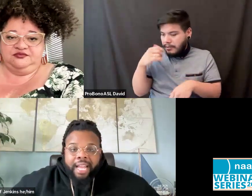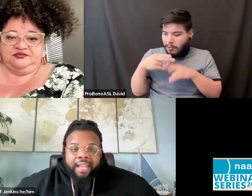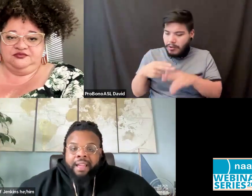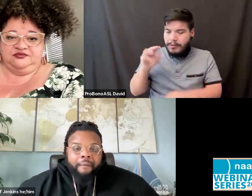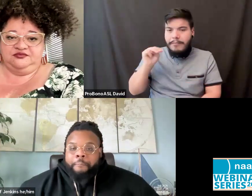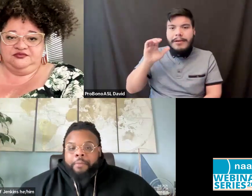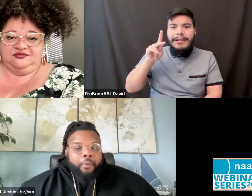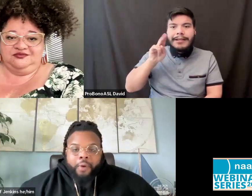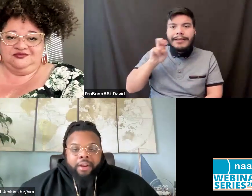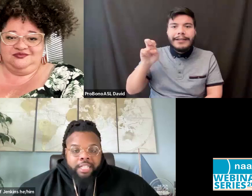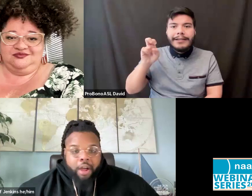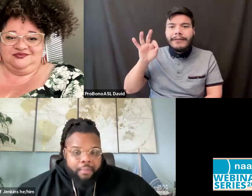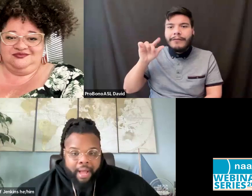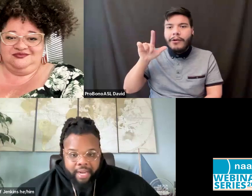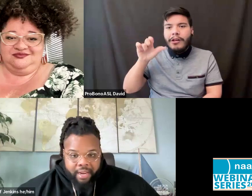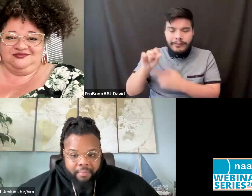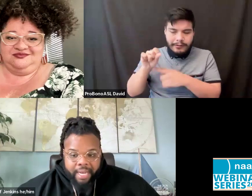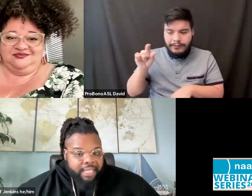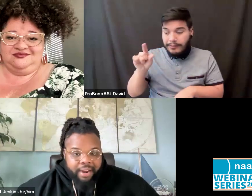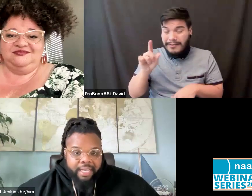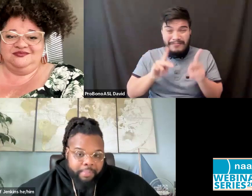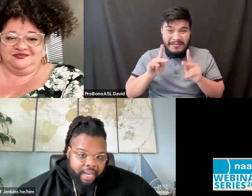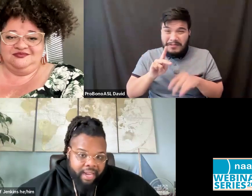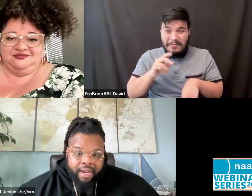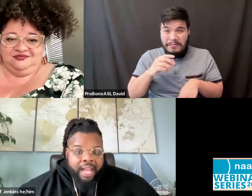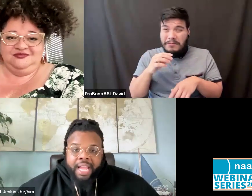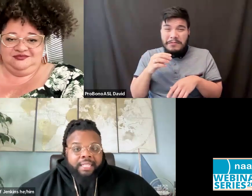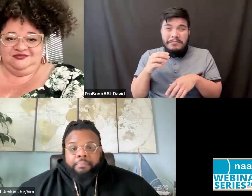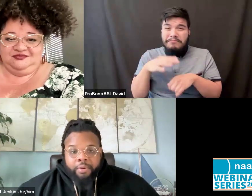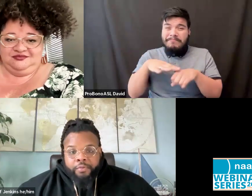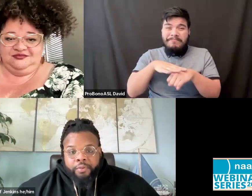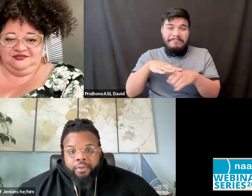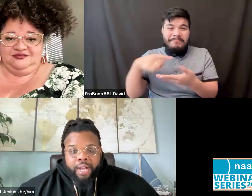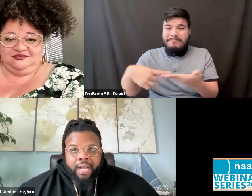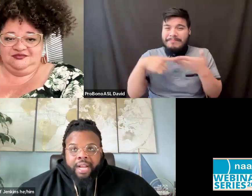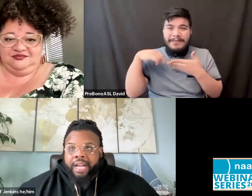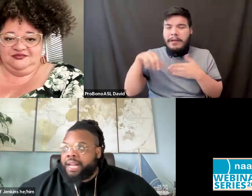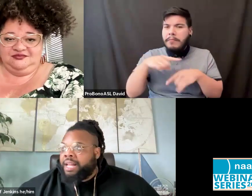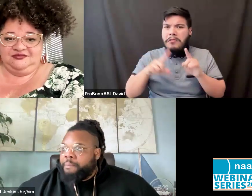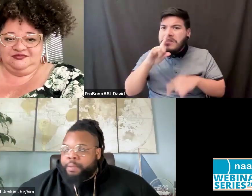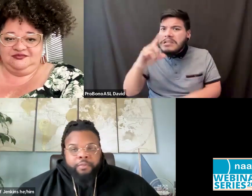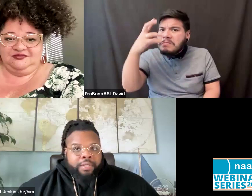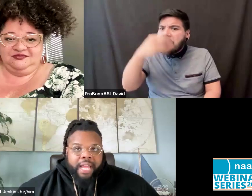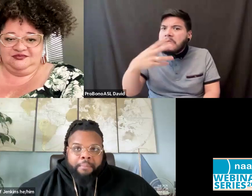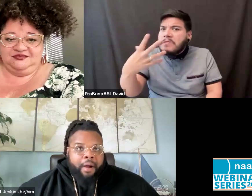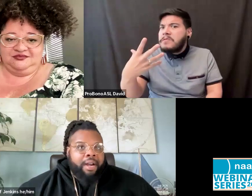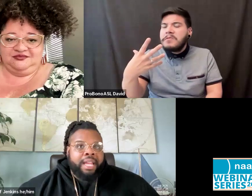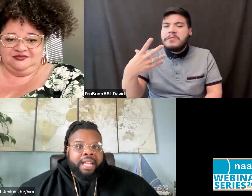Like people rarely talk about it here but is here it has been here is a beautiful beautiful state park.